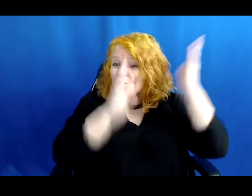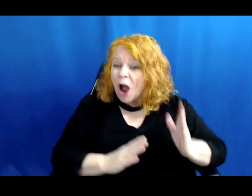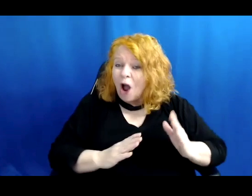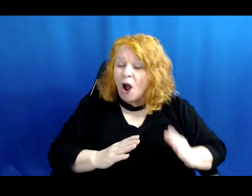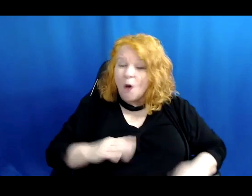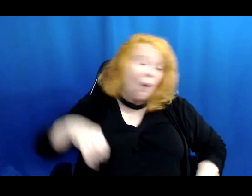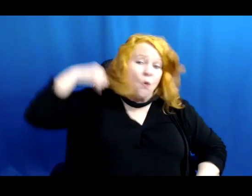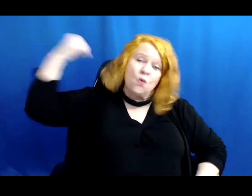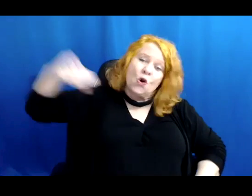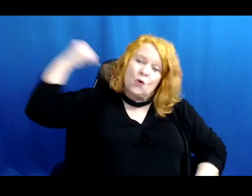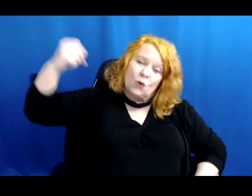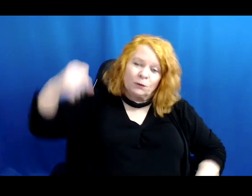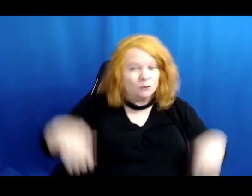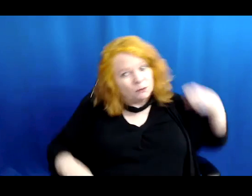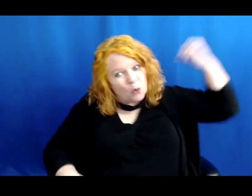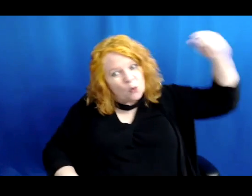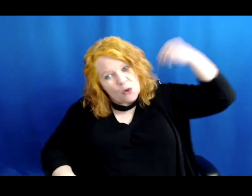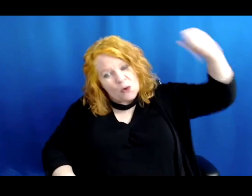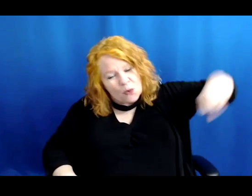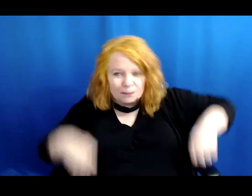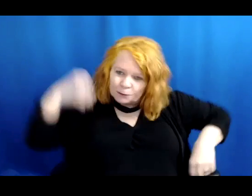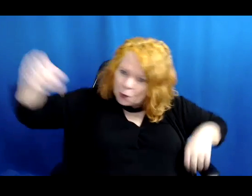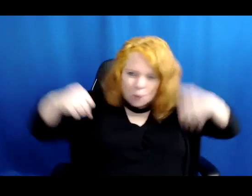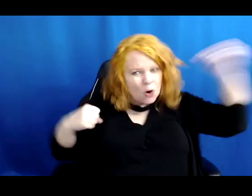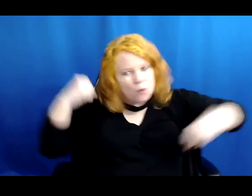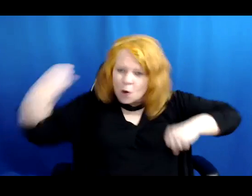WOOH. WOOH.